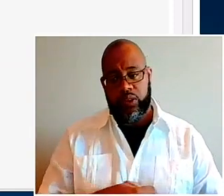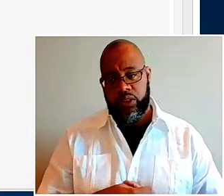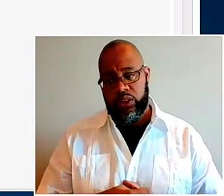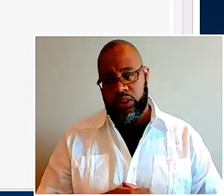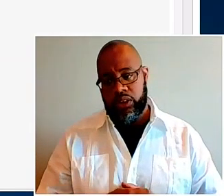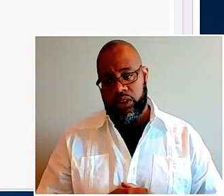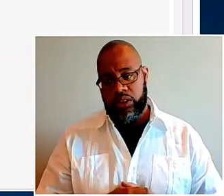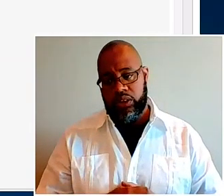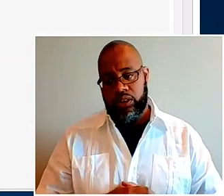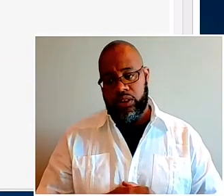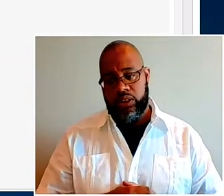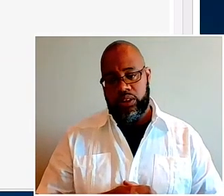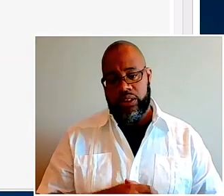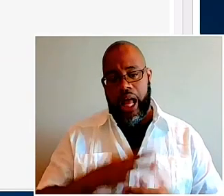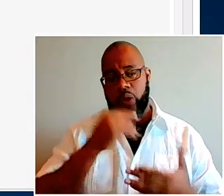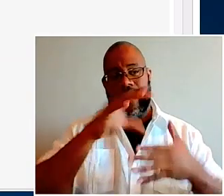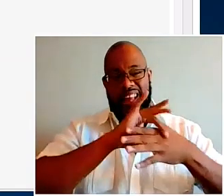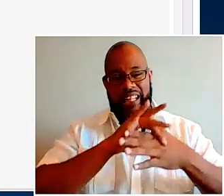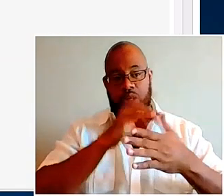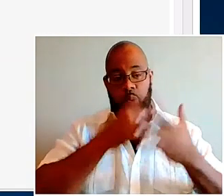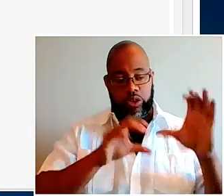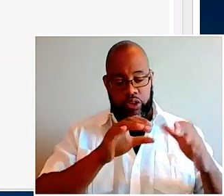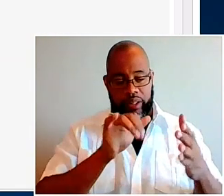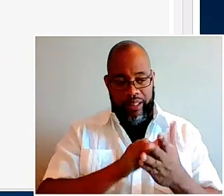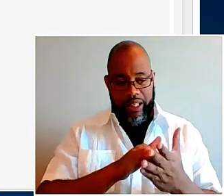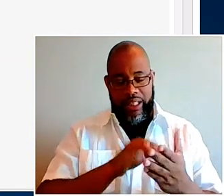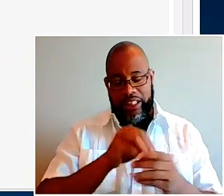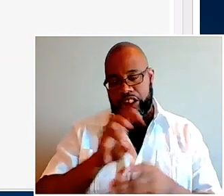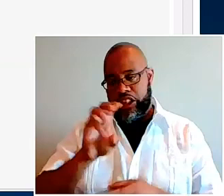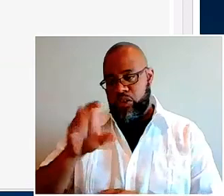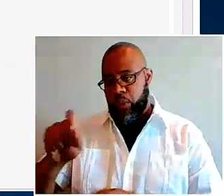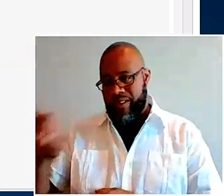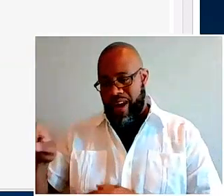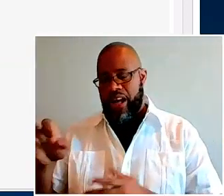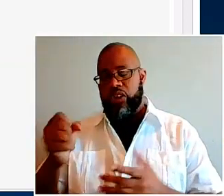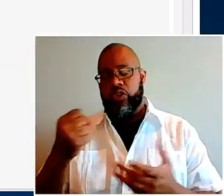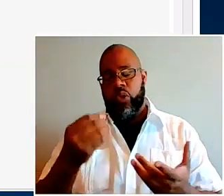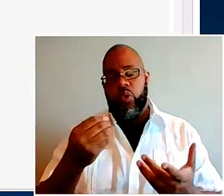Outside of the context of what's being done in 600.9. So we will get there.